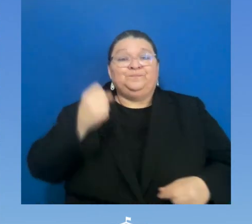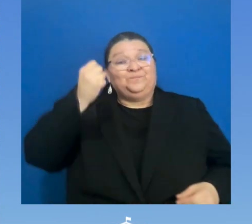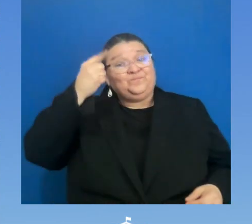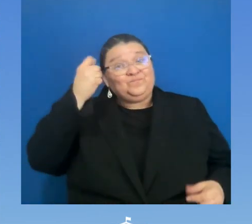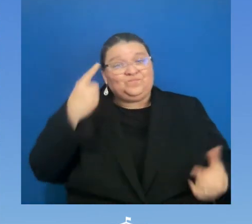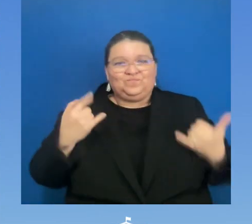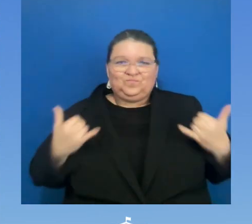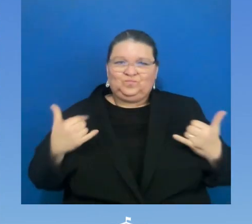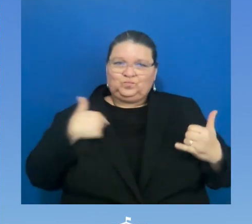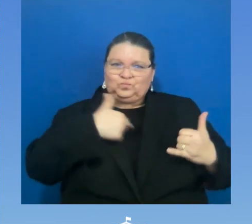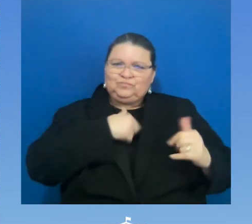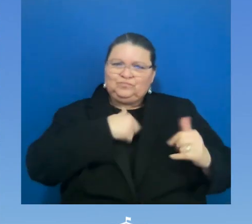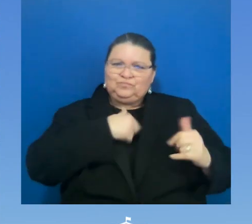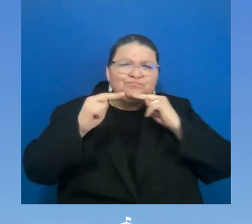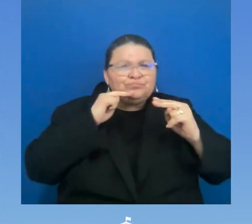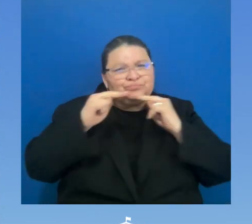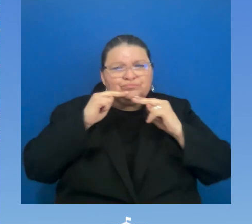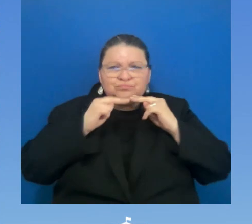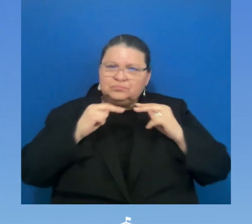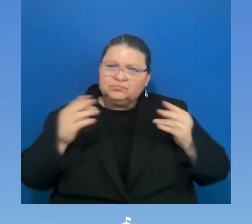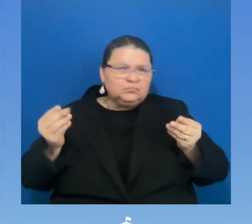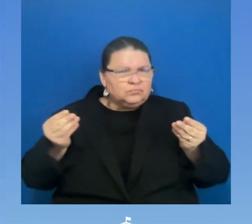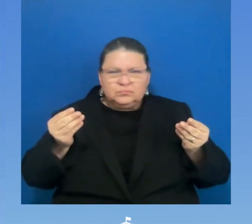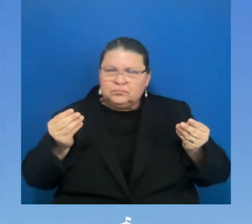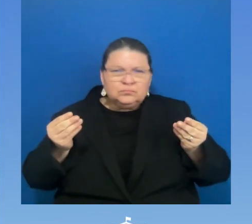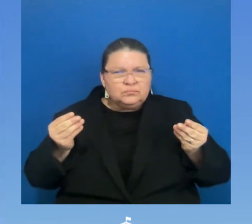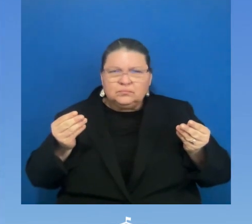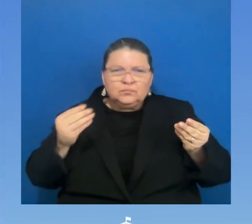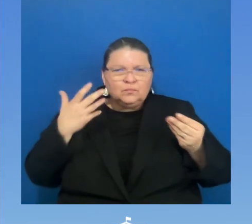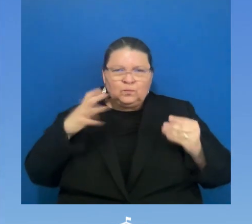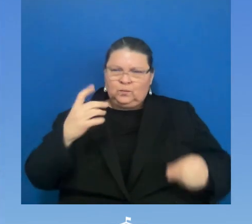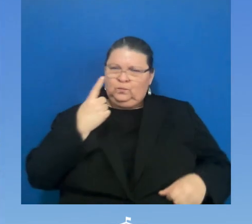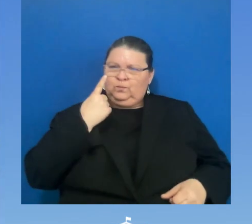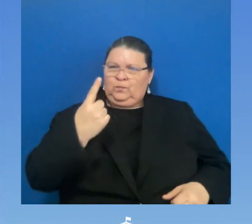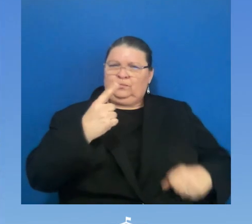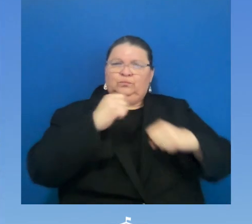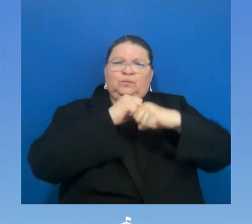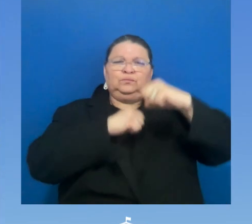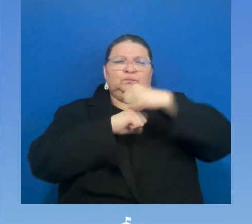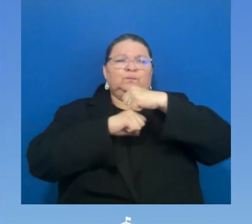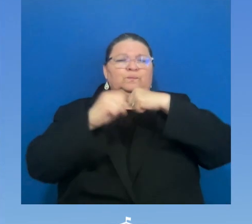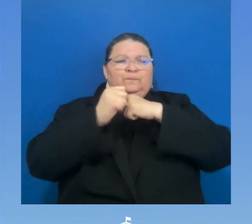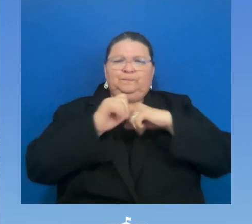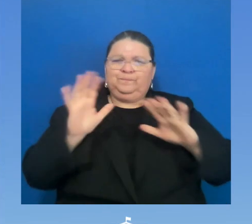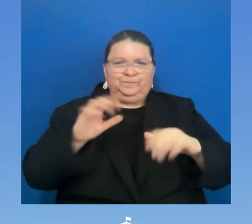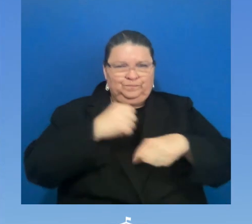so it's very clear that everything, compensation wise, is equal. And then the other thing is the FIFA World Cup